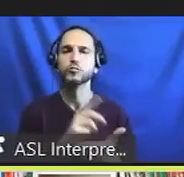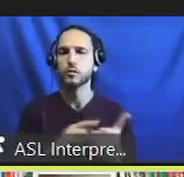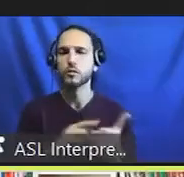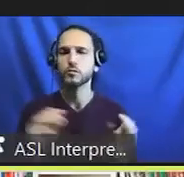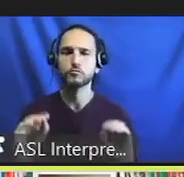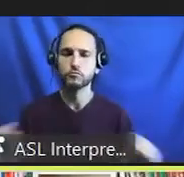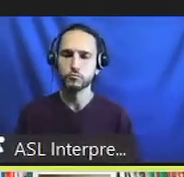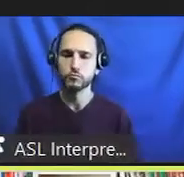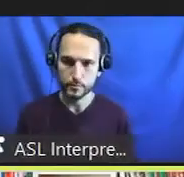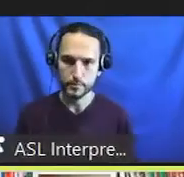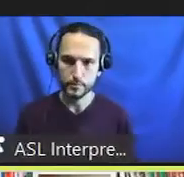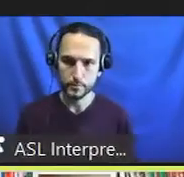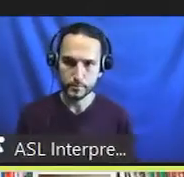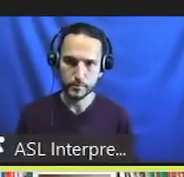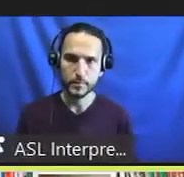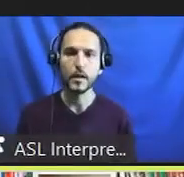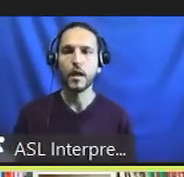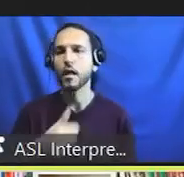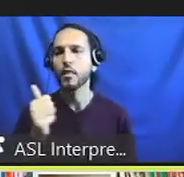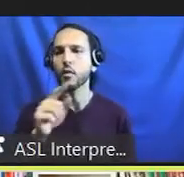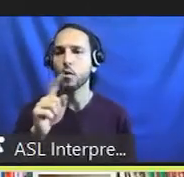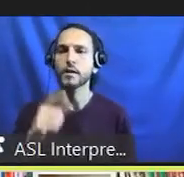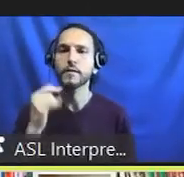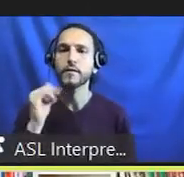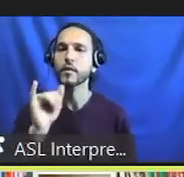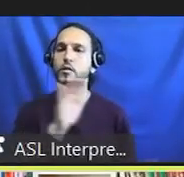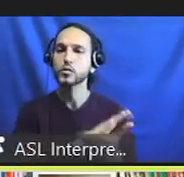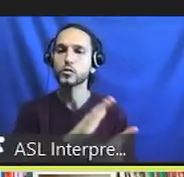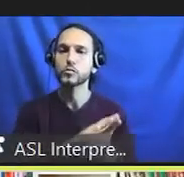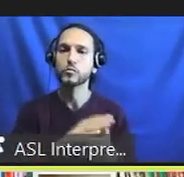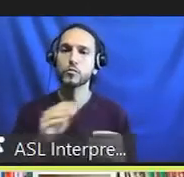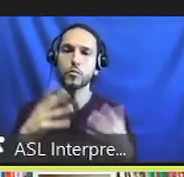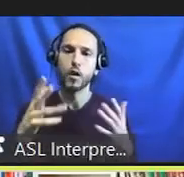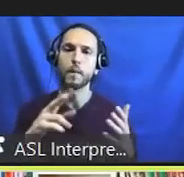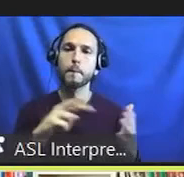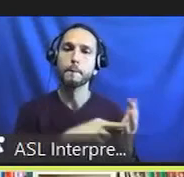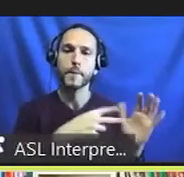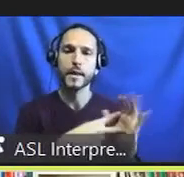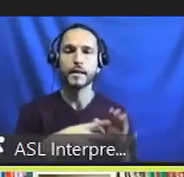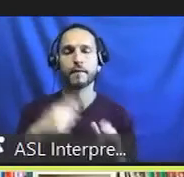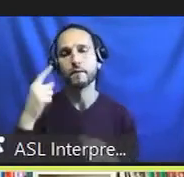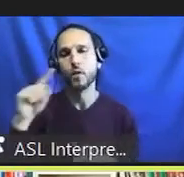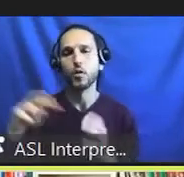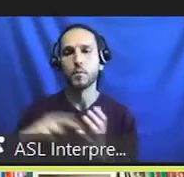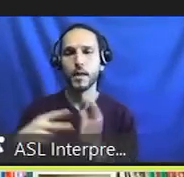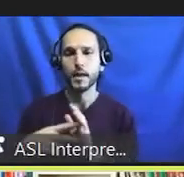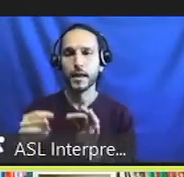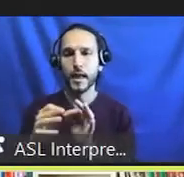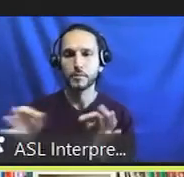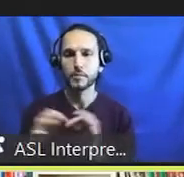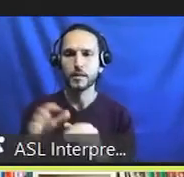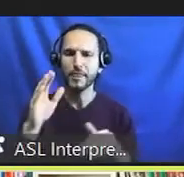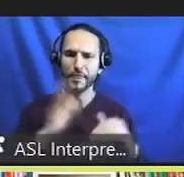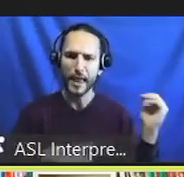We have another question. If a school offers meaning-for-meaning captions versus CART, and the student doesn't